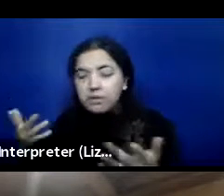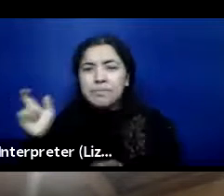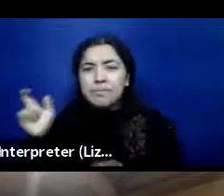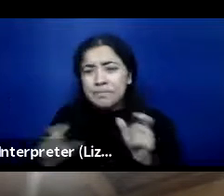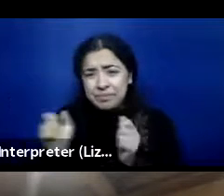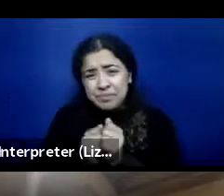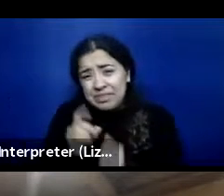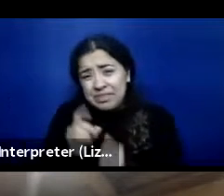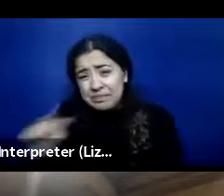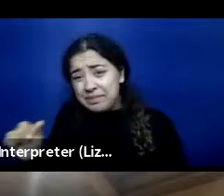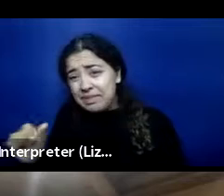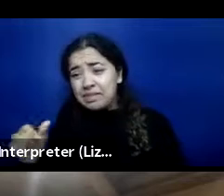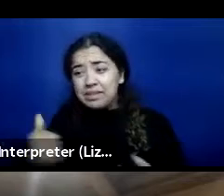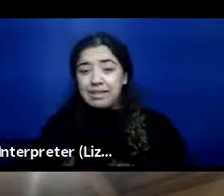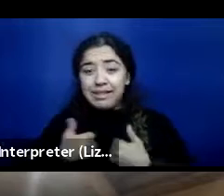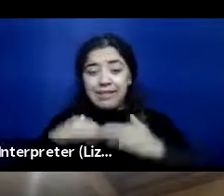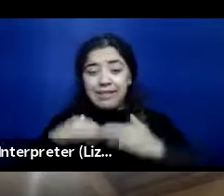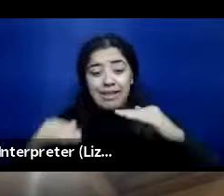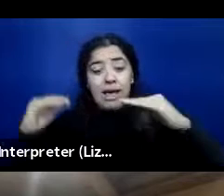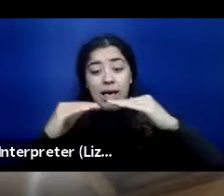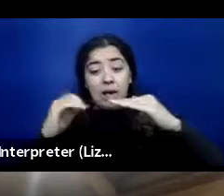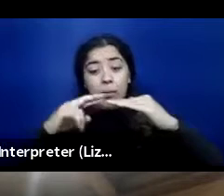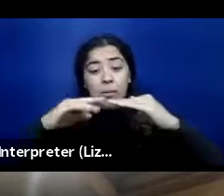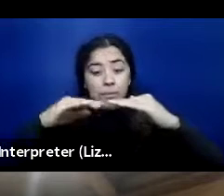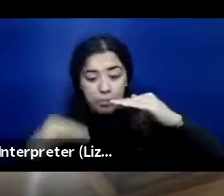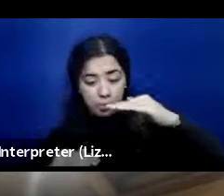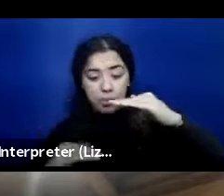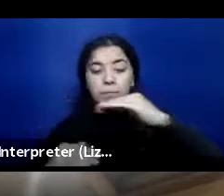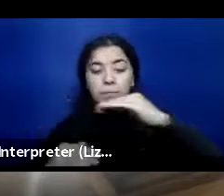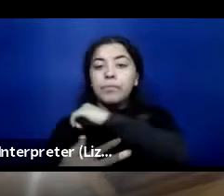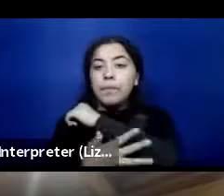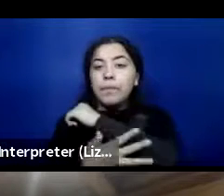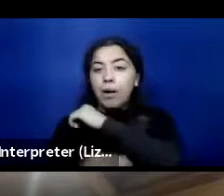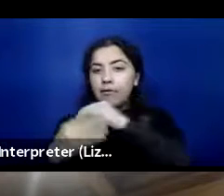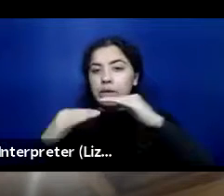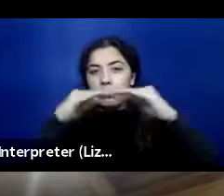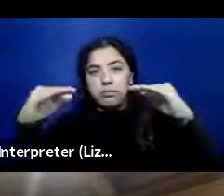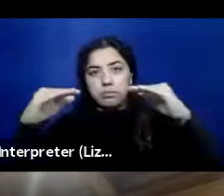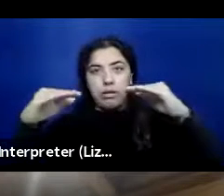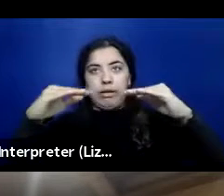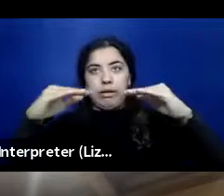And so this presents a really big challenge for our community